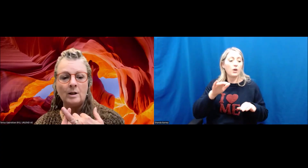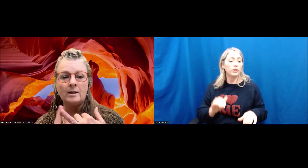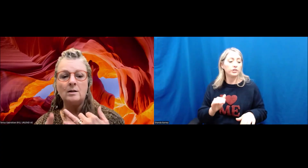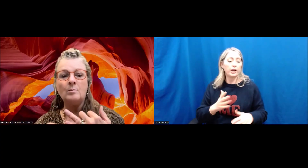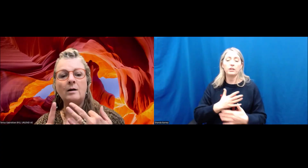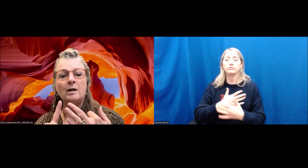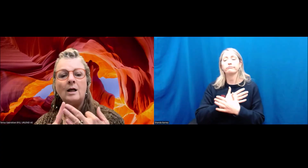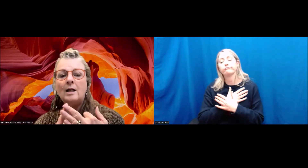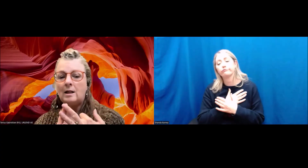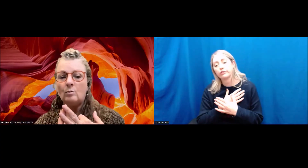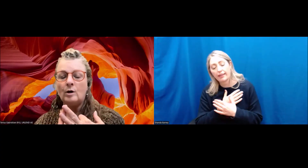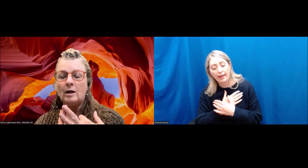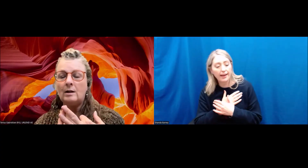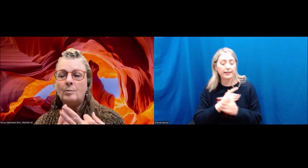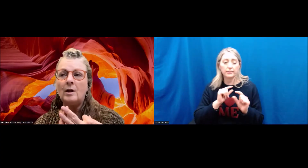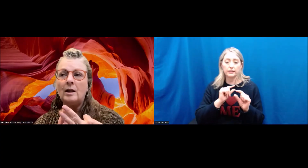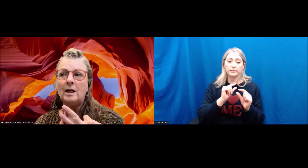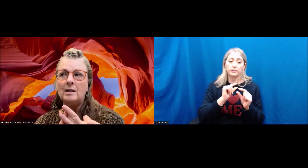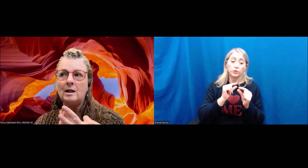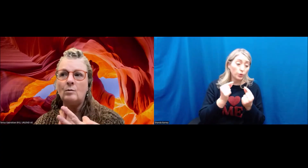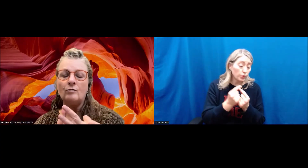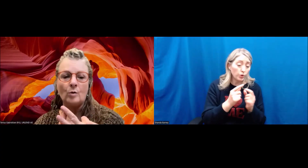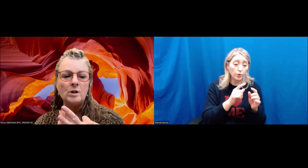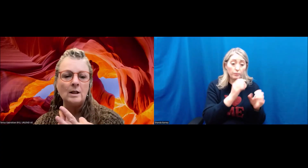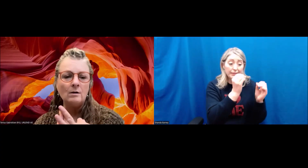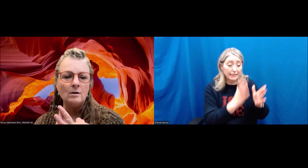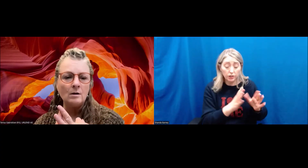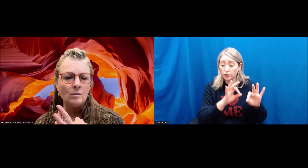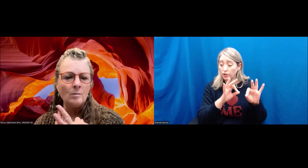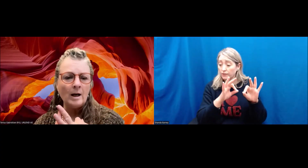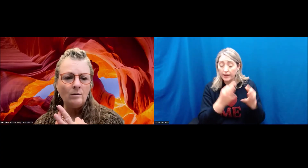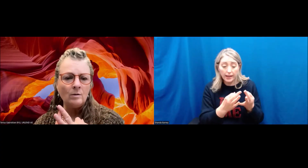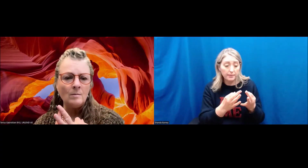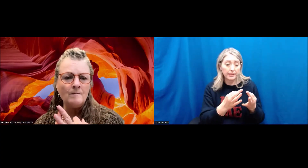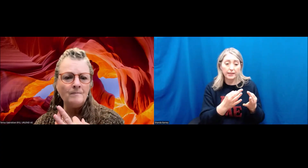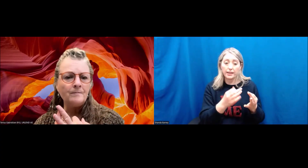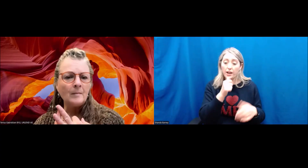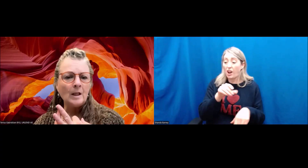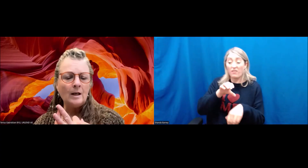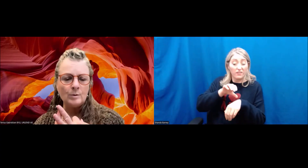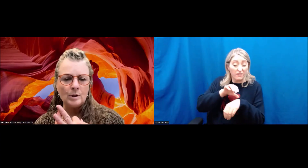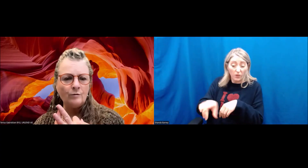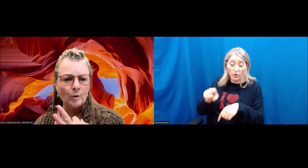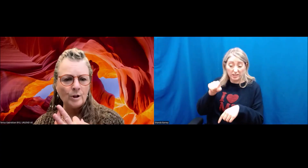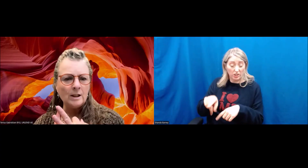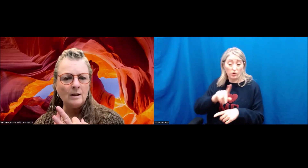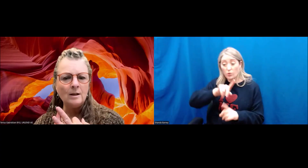relaxed about it. They weren't. The thing is, they weren't forcing her to go to the bathroom. And it was the forcing